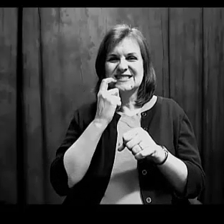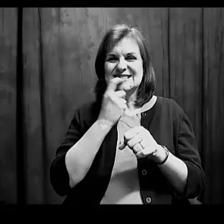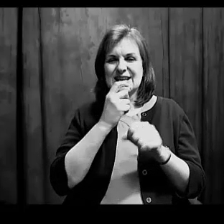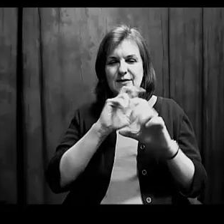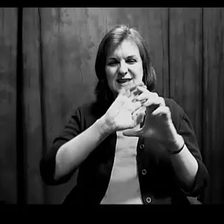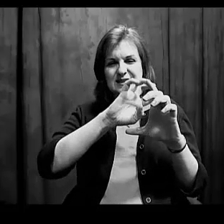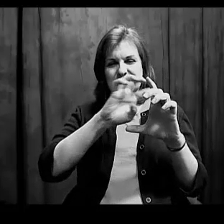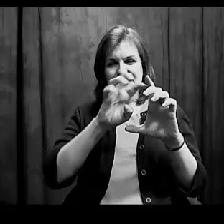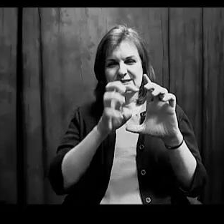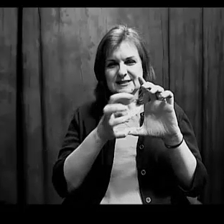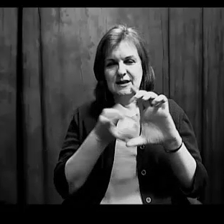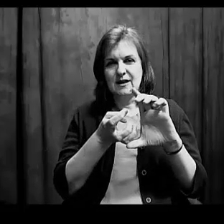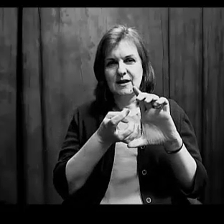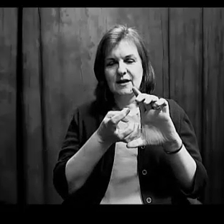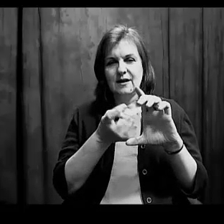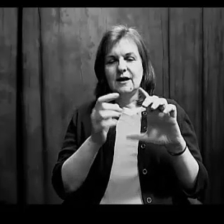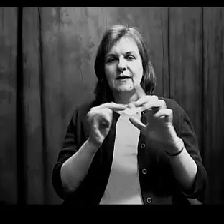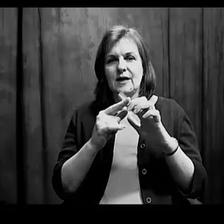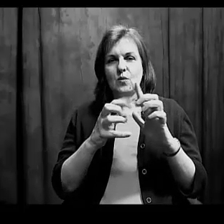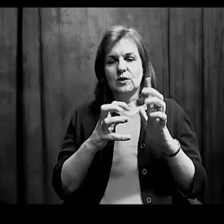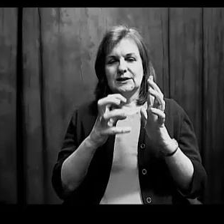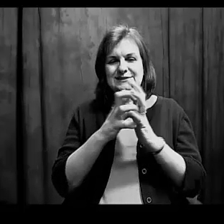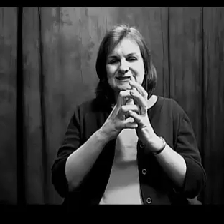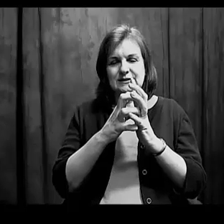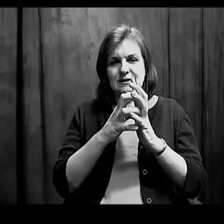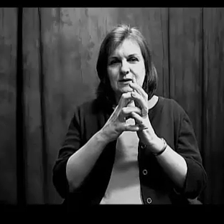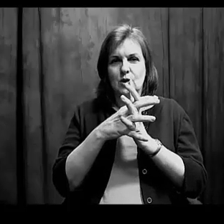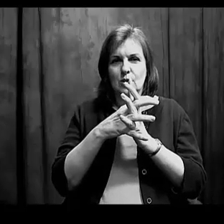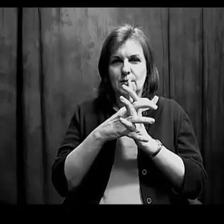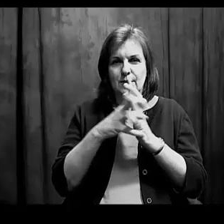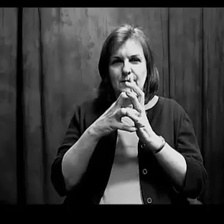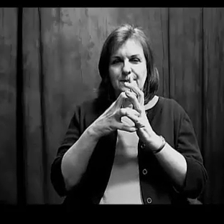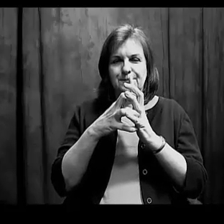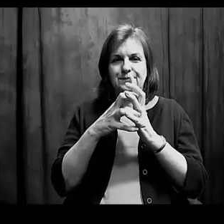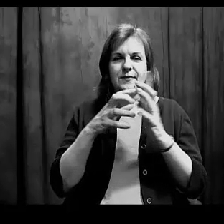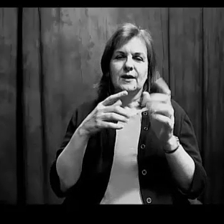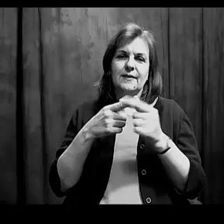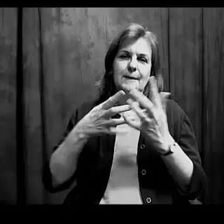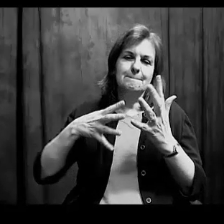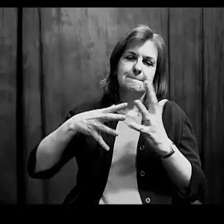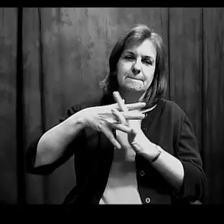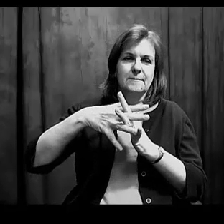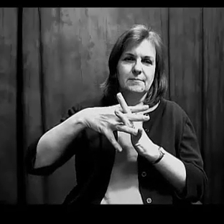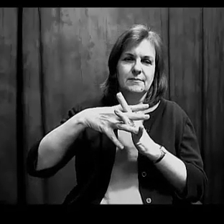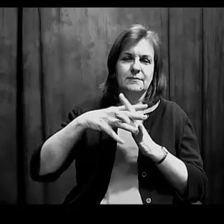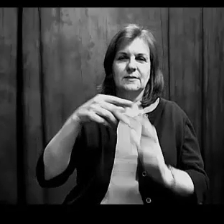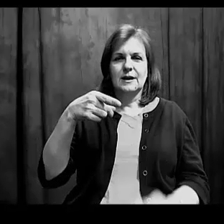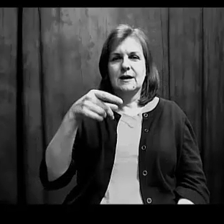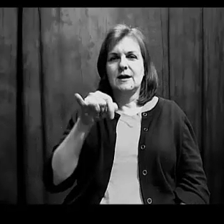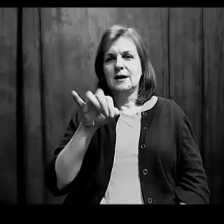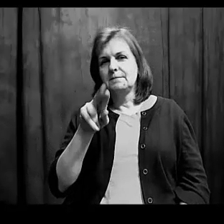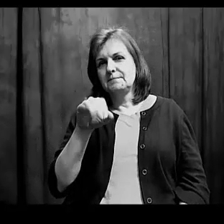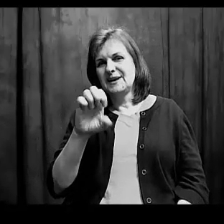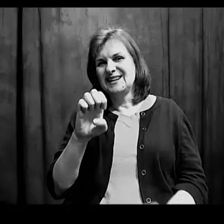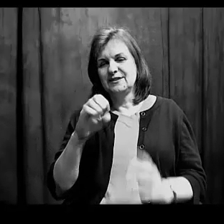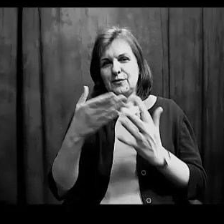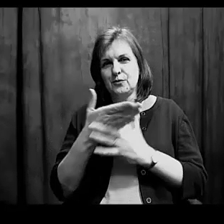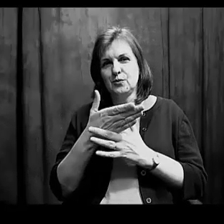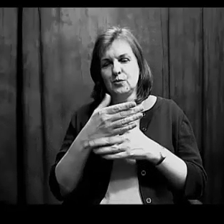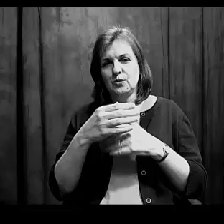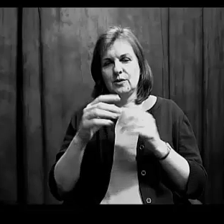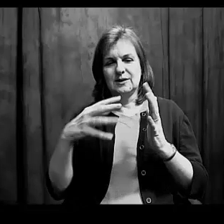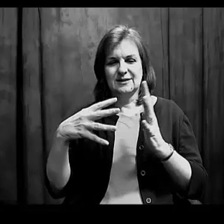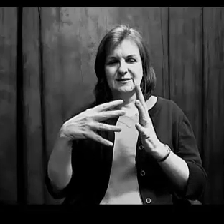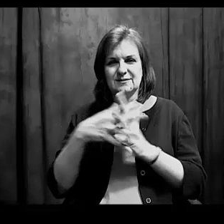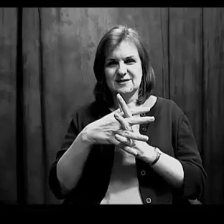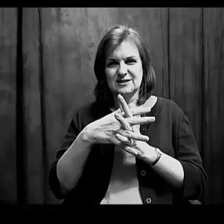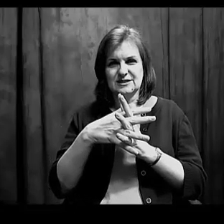it's actually going to kind of hang on to organisms and sort of act as a piercing type of structure but certainly not chewing